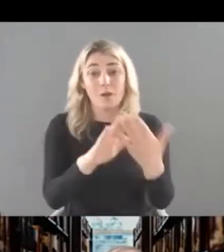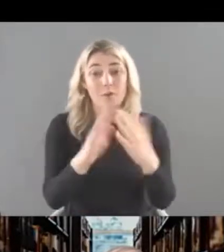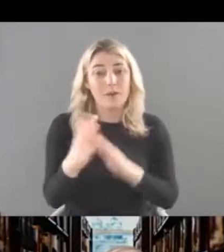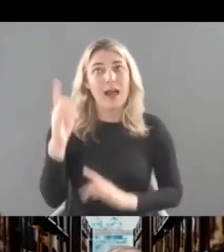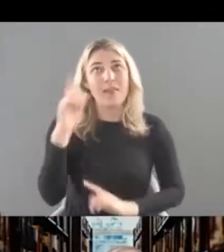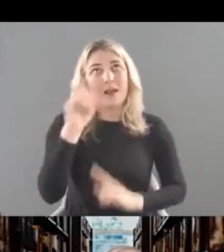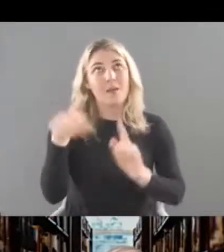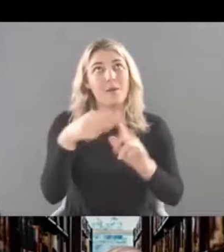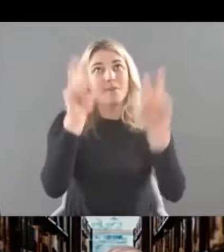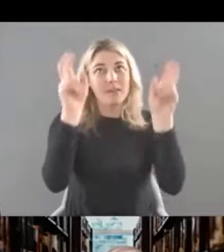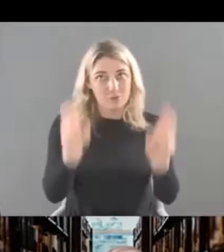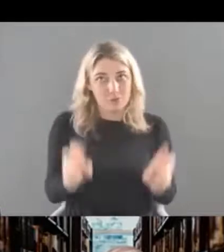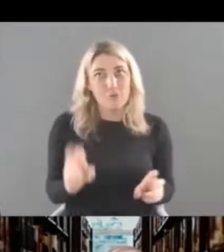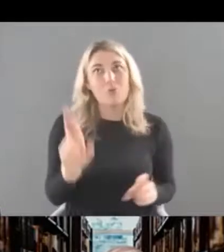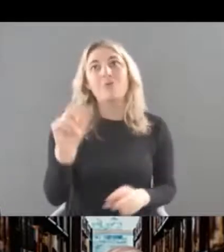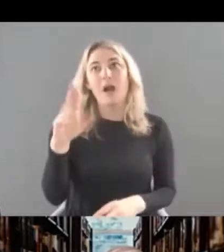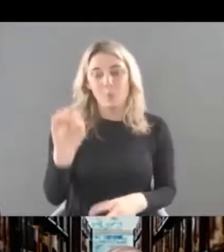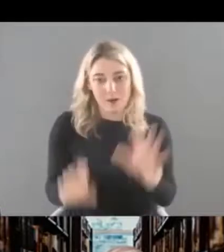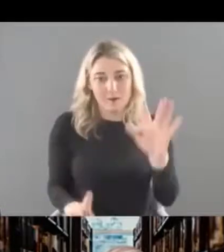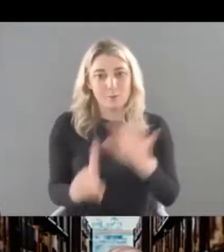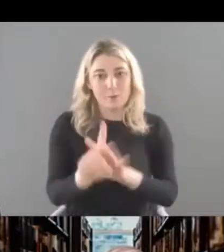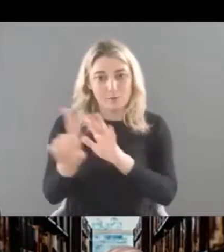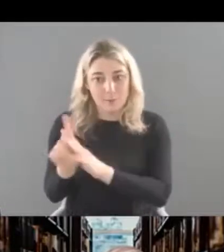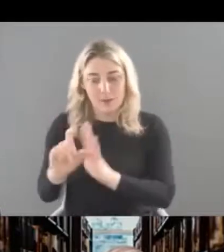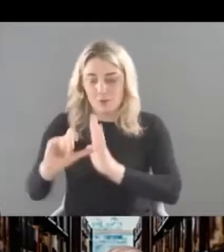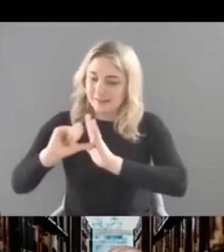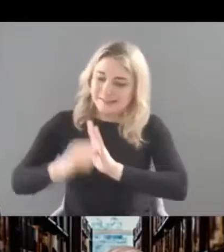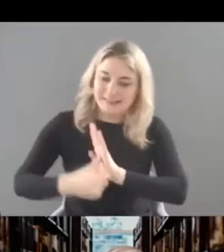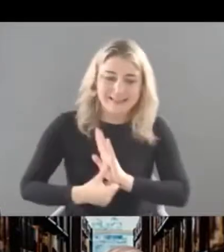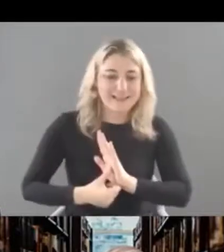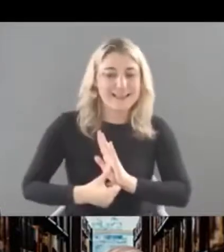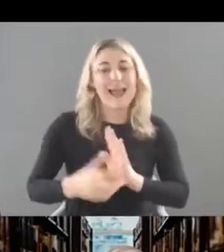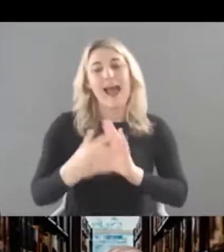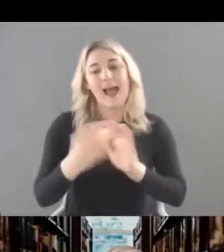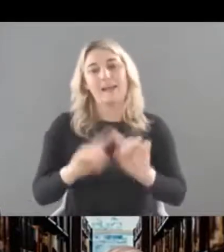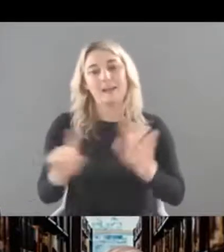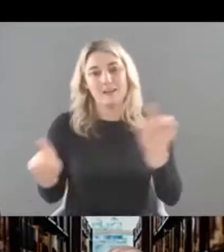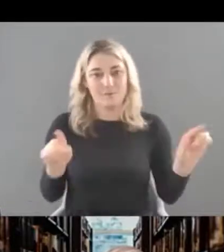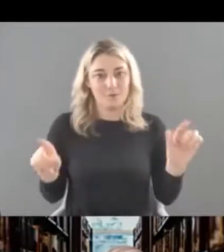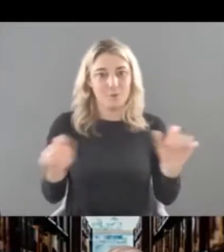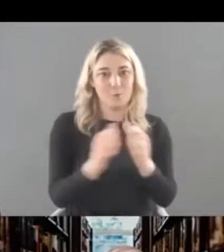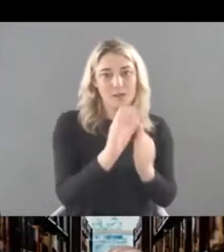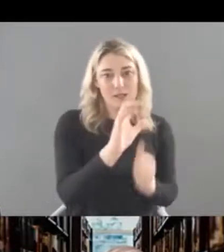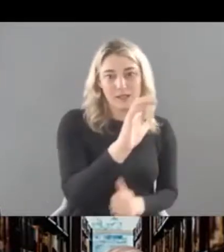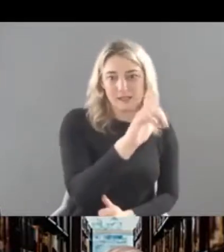brings up that are distinct, that are different, right? That we have students that have that real feel.